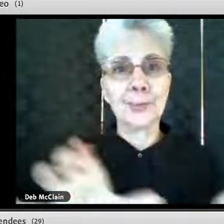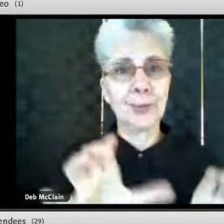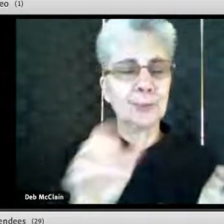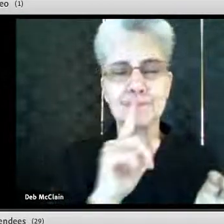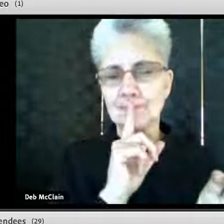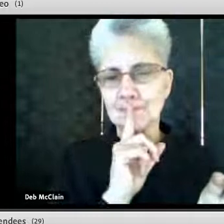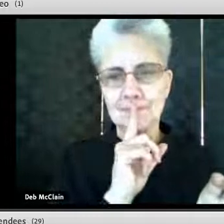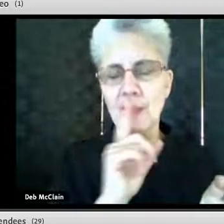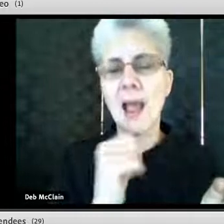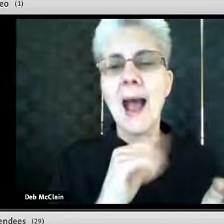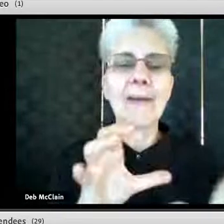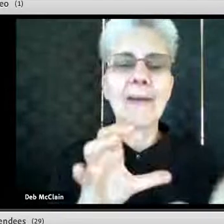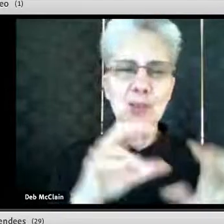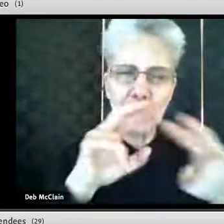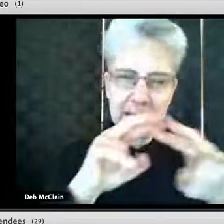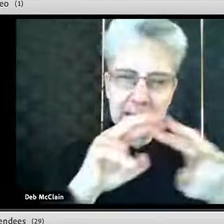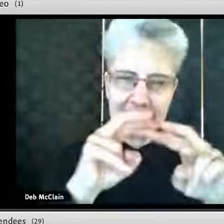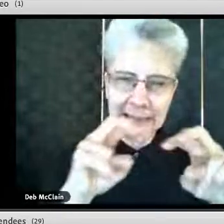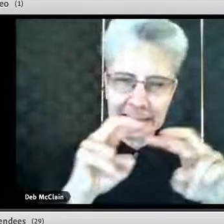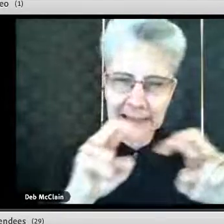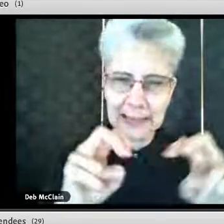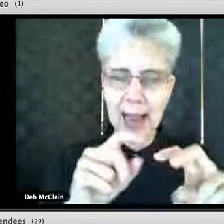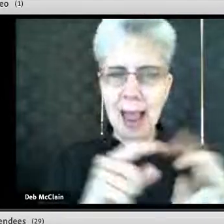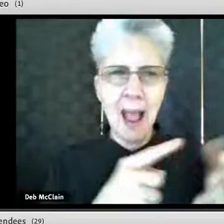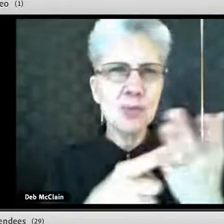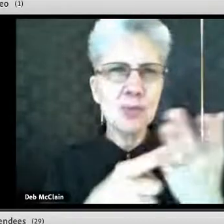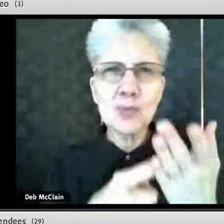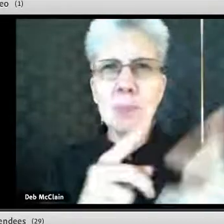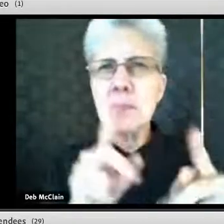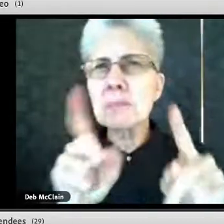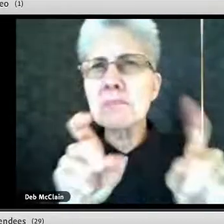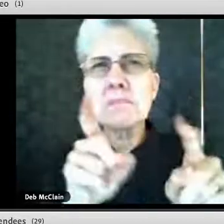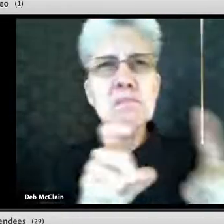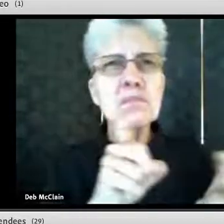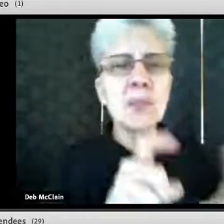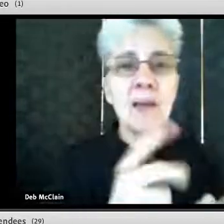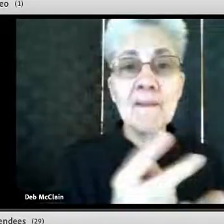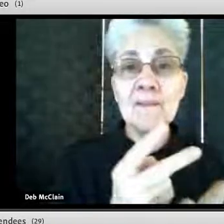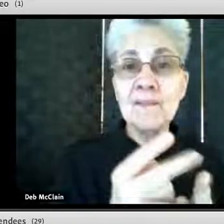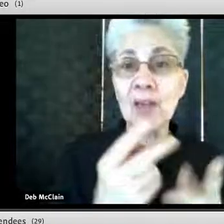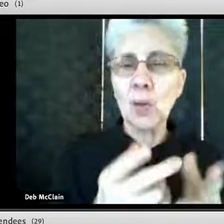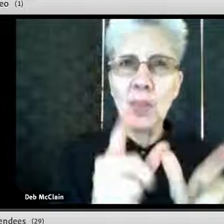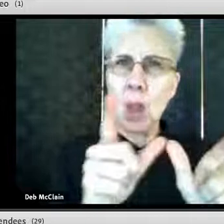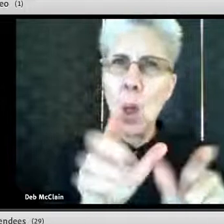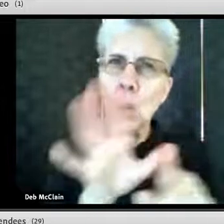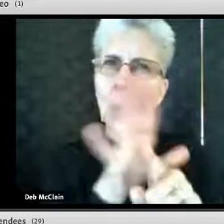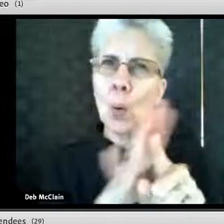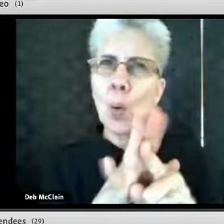I have to kind of do a little analyzing. I have to talk to people. I have to figure out sort of those local analytics